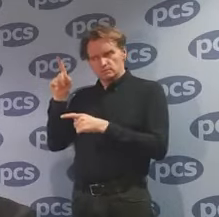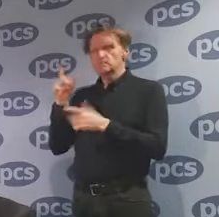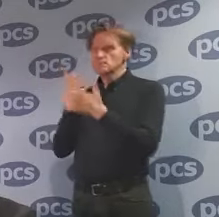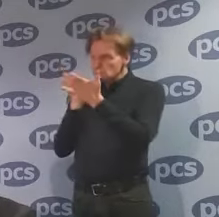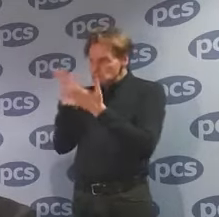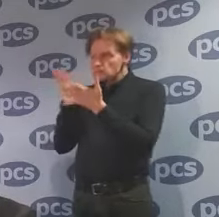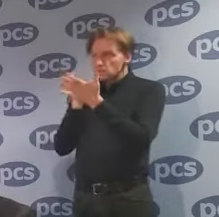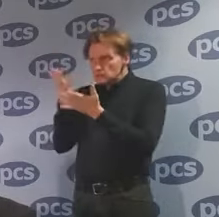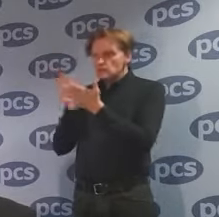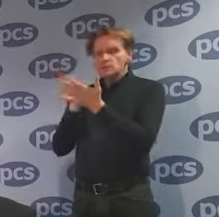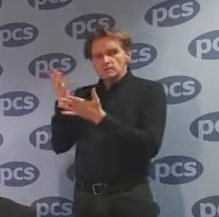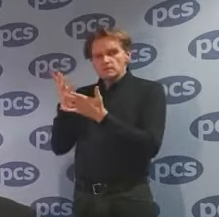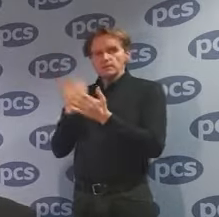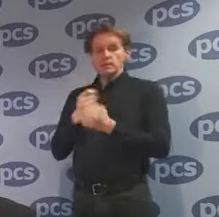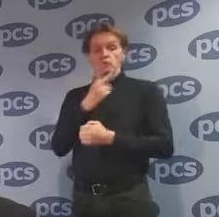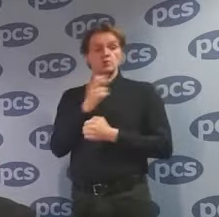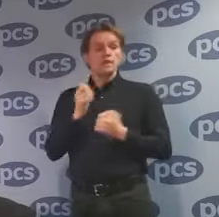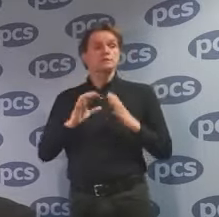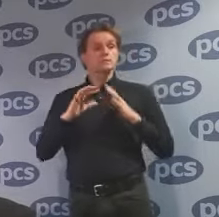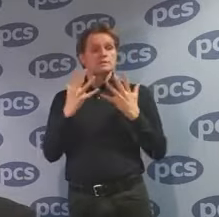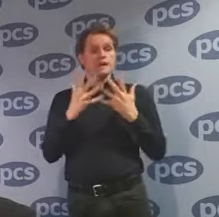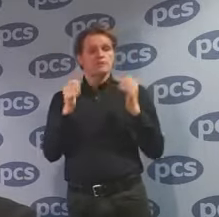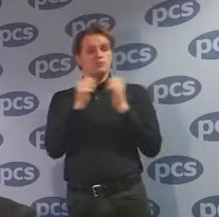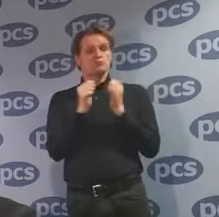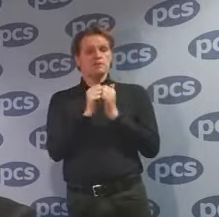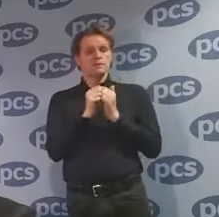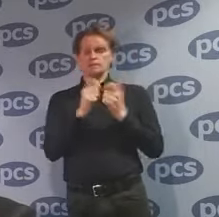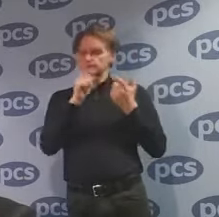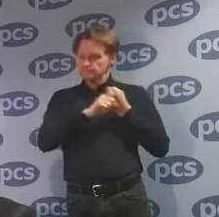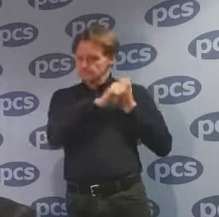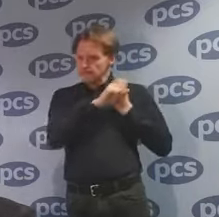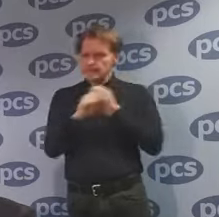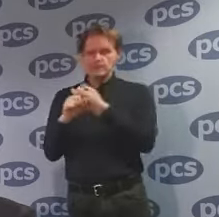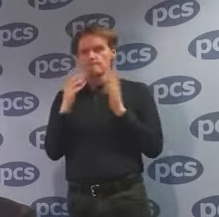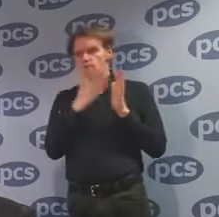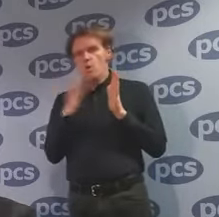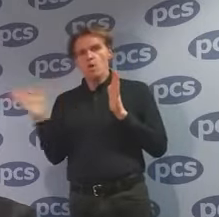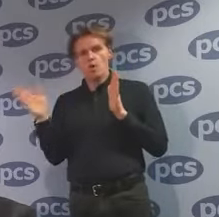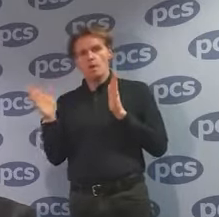2010 terms apply to everybody and that occurs in HMRC as well as anybody else